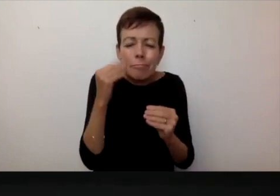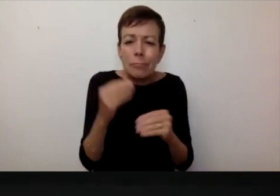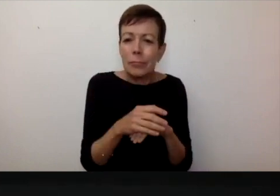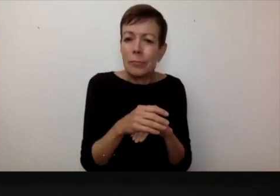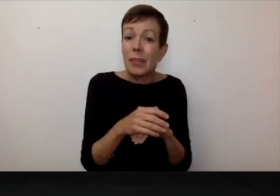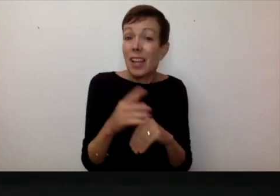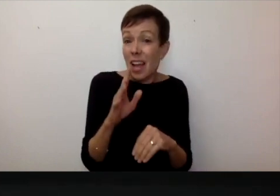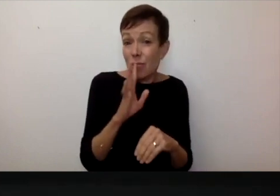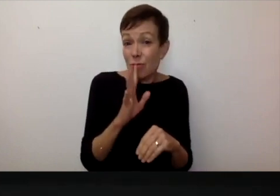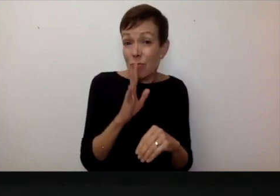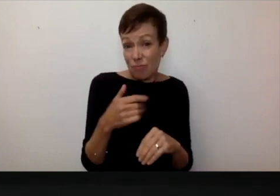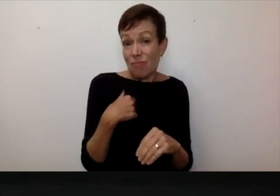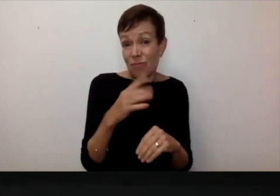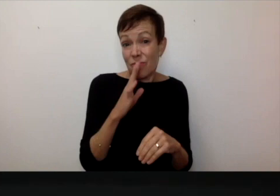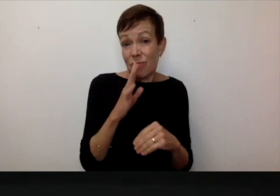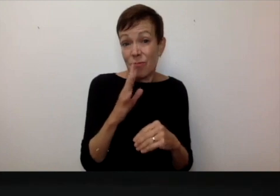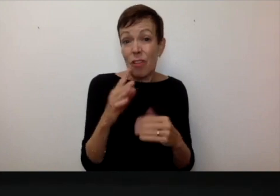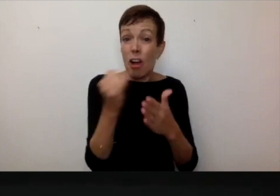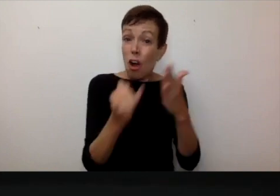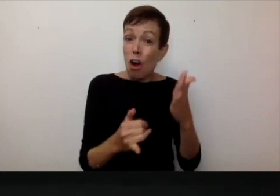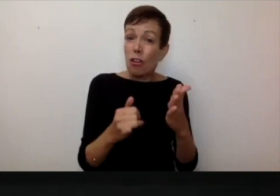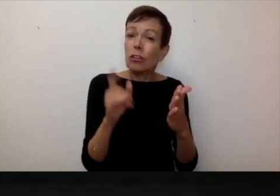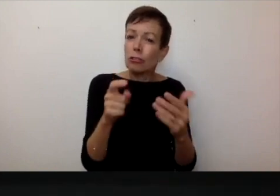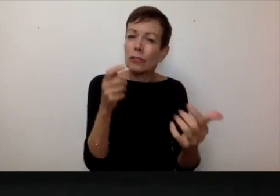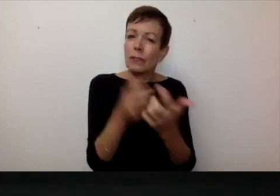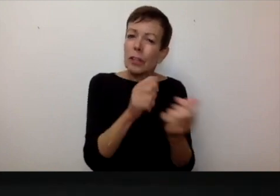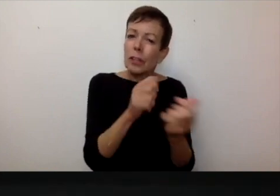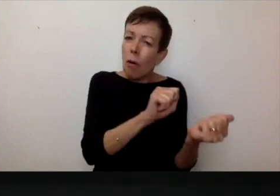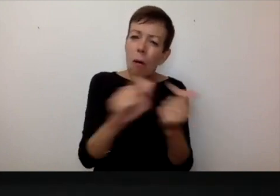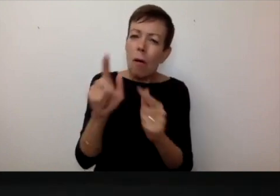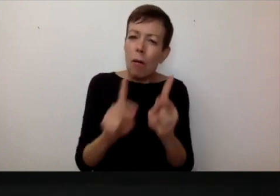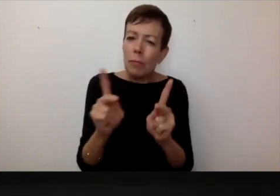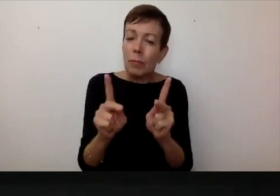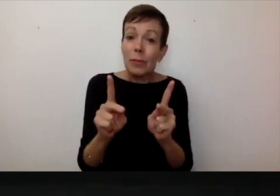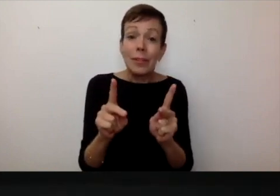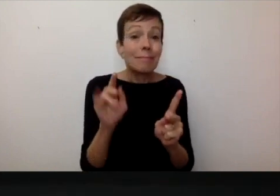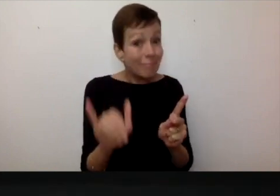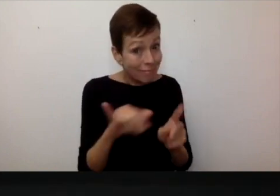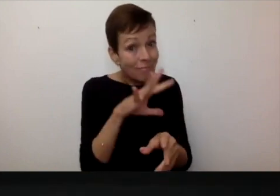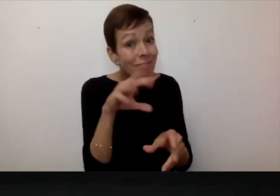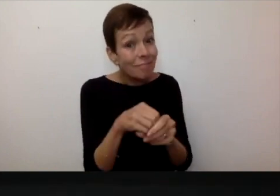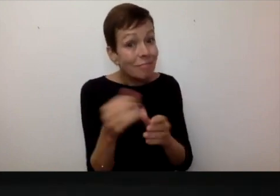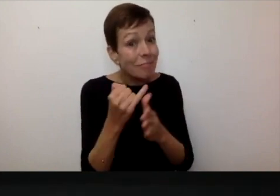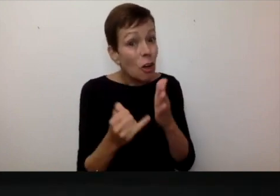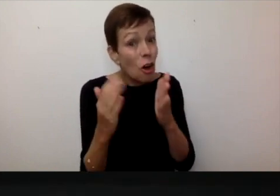well that includes artists and we should not be relying on the future and on realizing possibilities